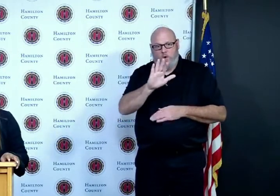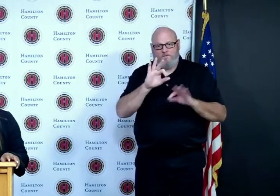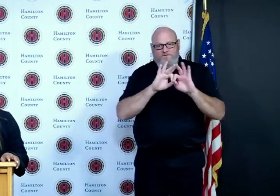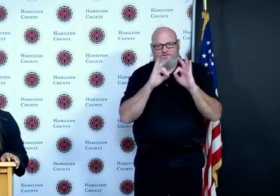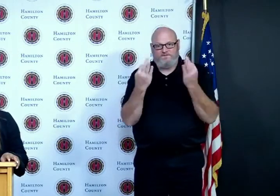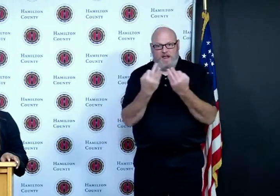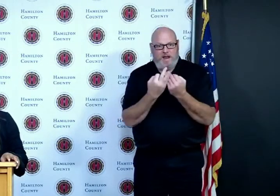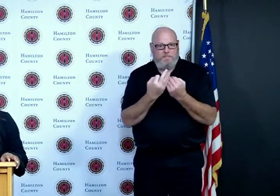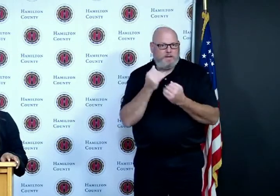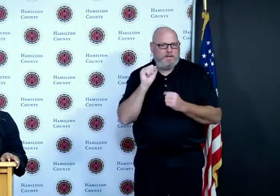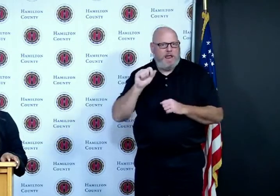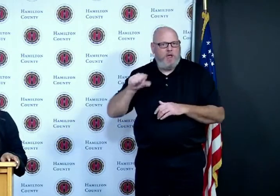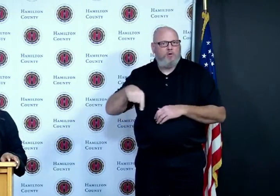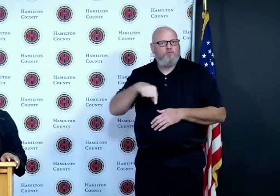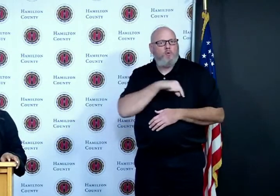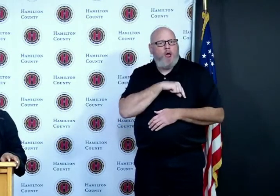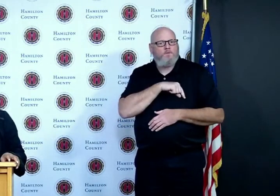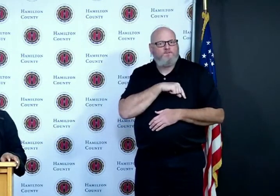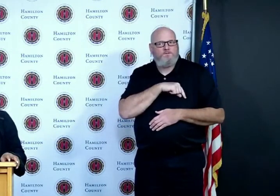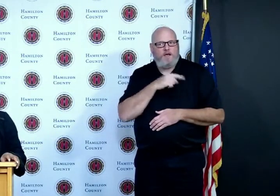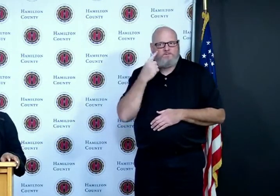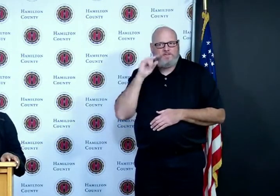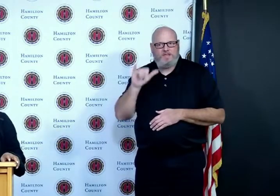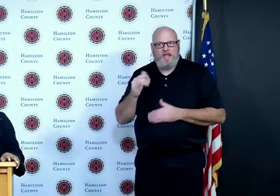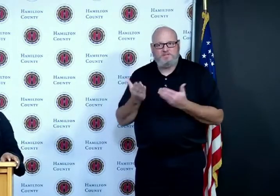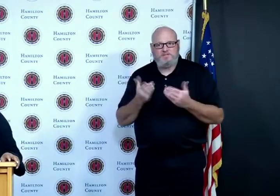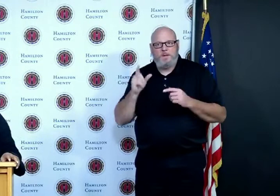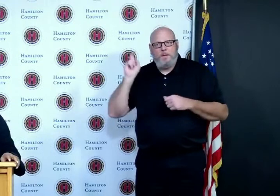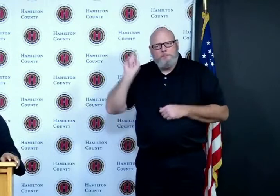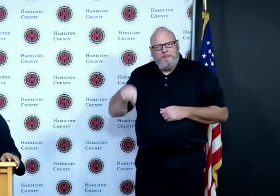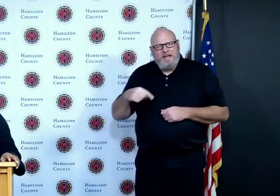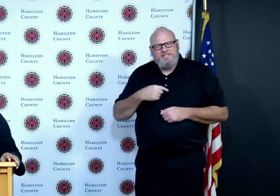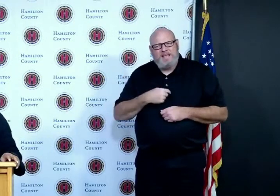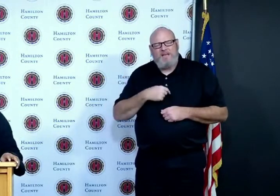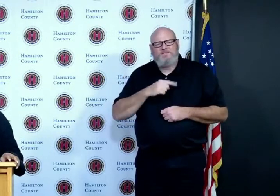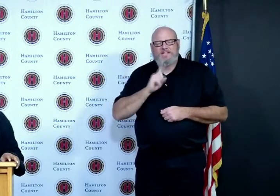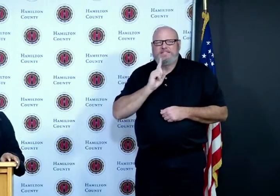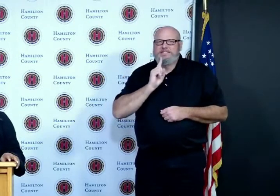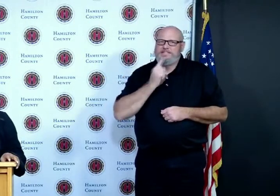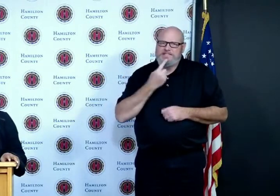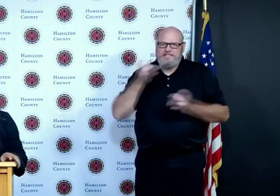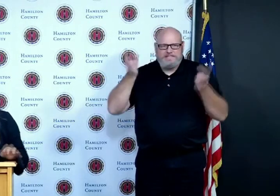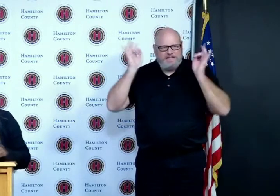incurred significant costs or experienced a financial hardship due to COVID-19.